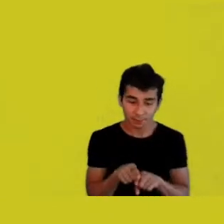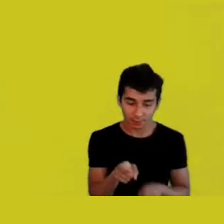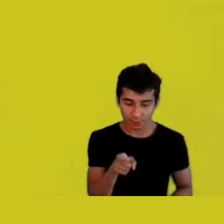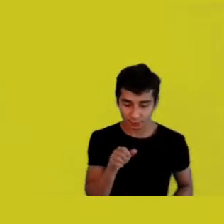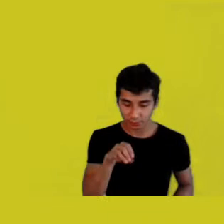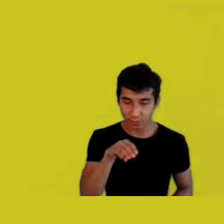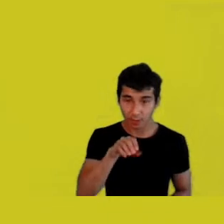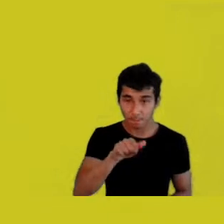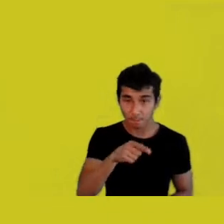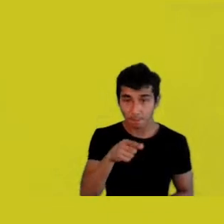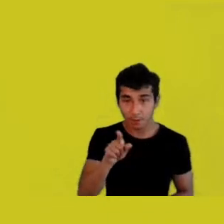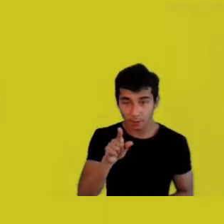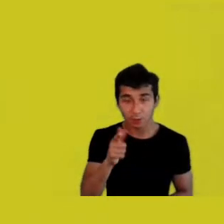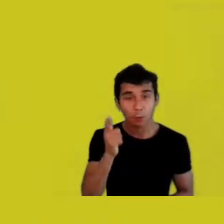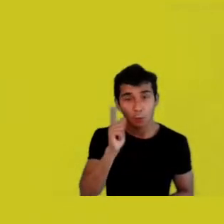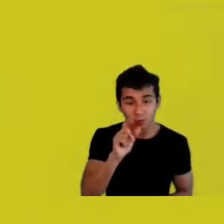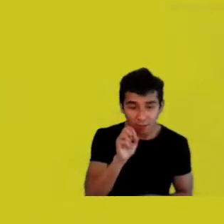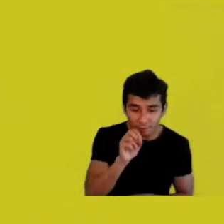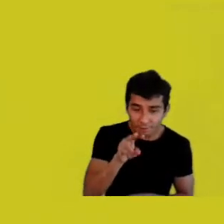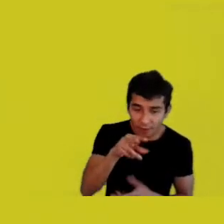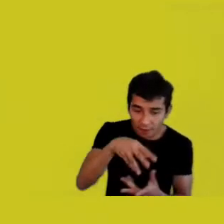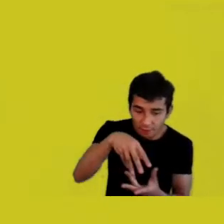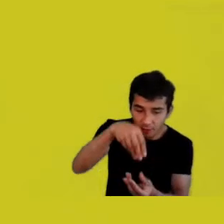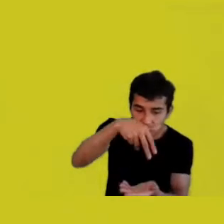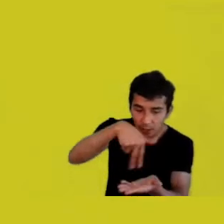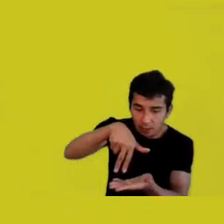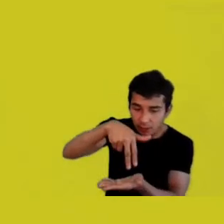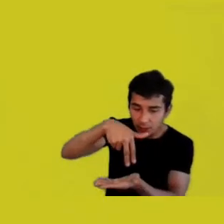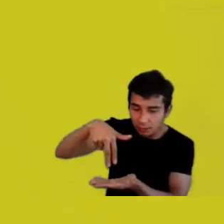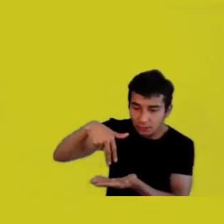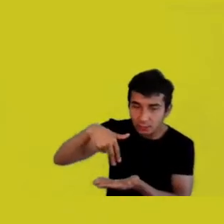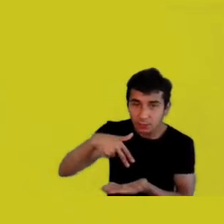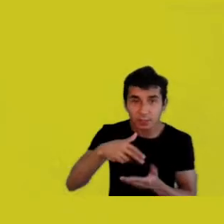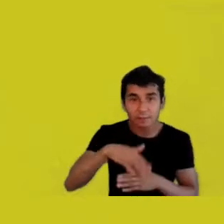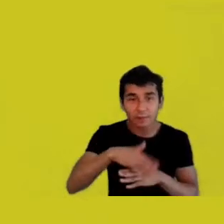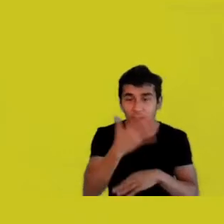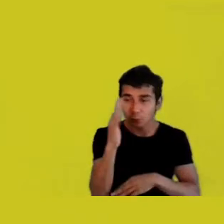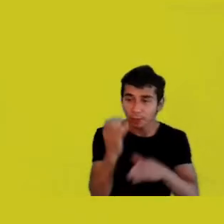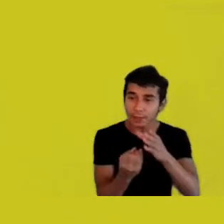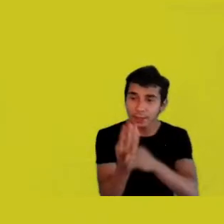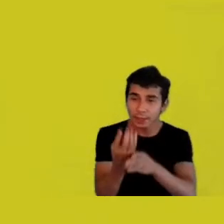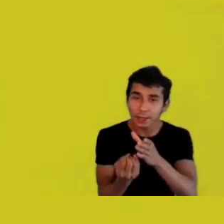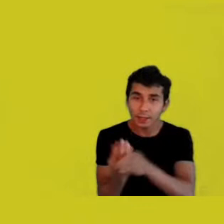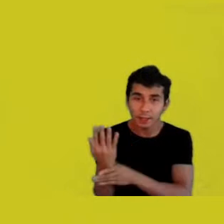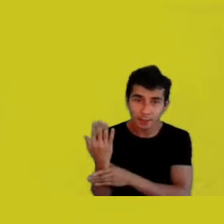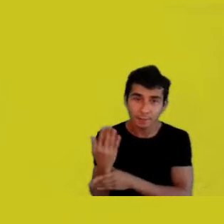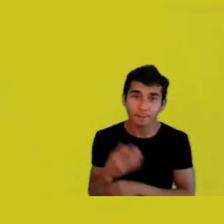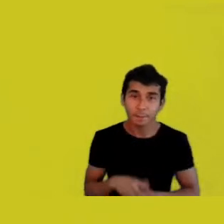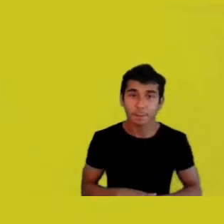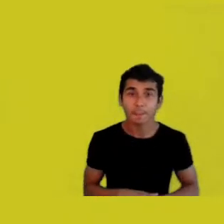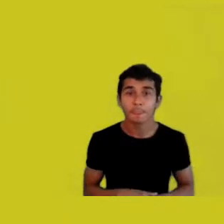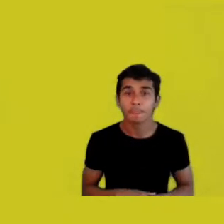So, you can see, to quote a famous Platonic metaphor, that we are three times removed from reality: